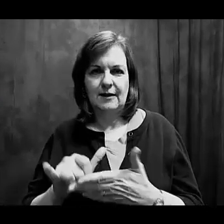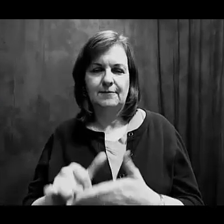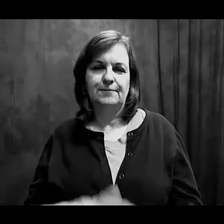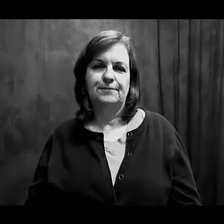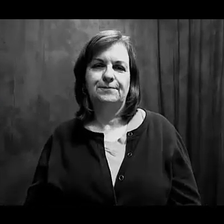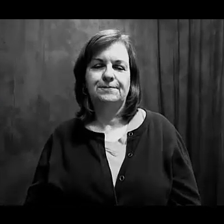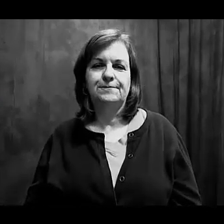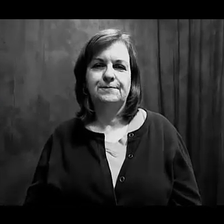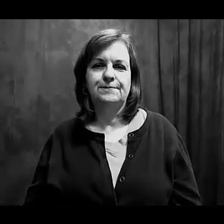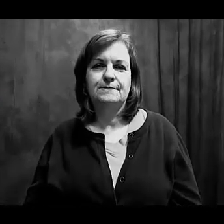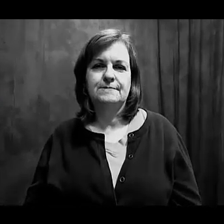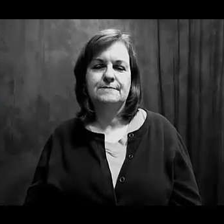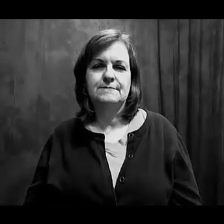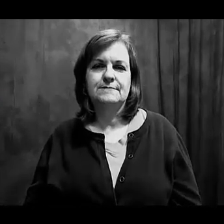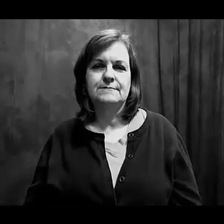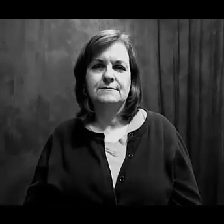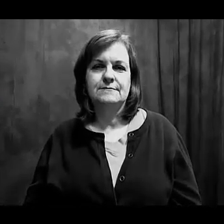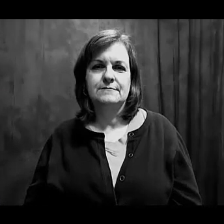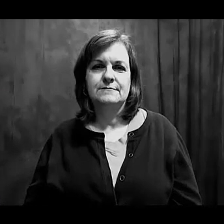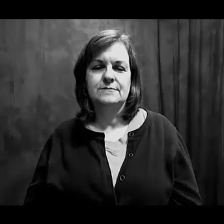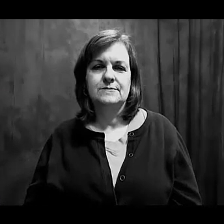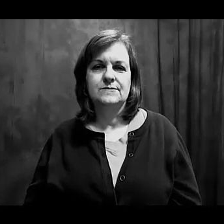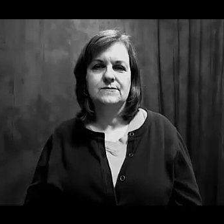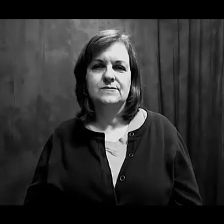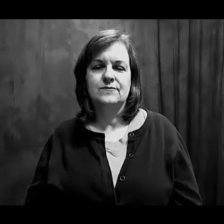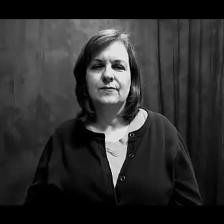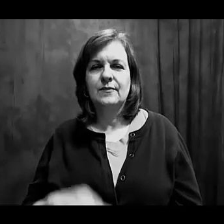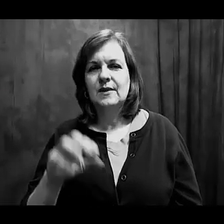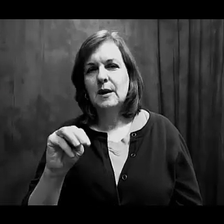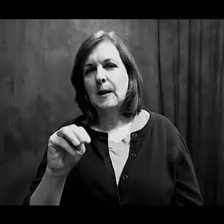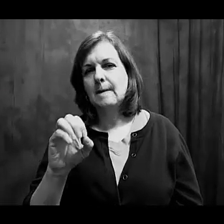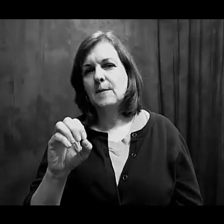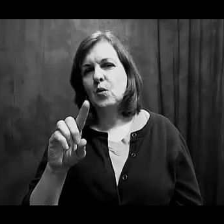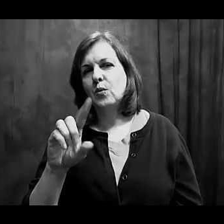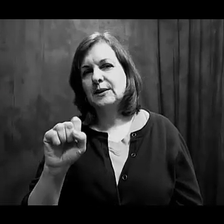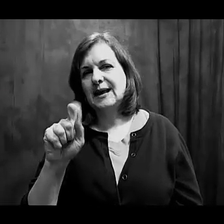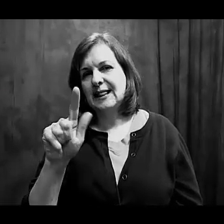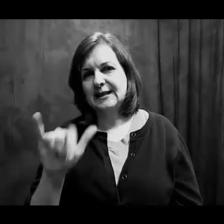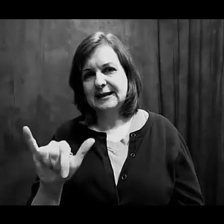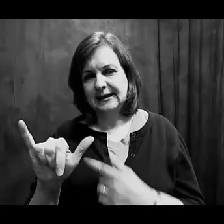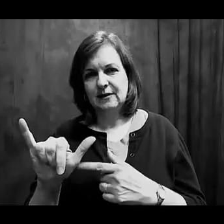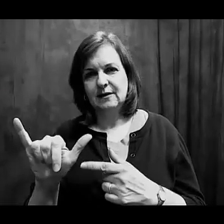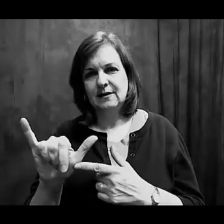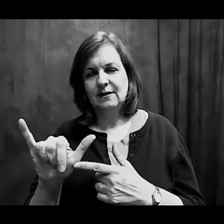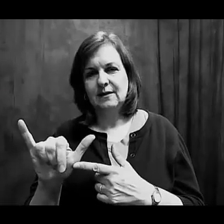what we have to be careful of is modality is specific